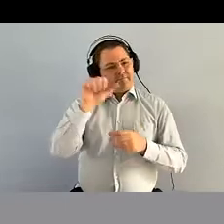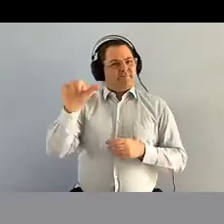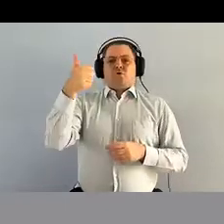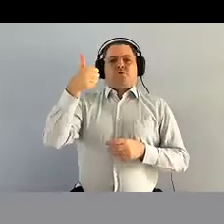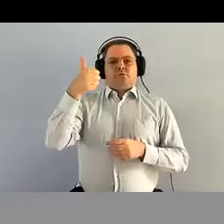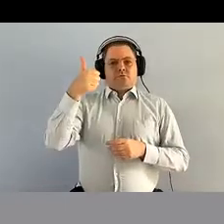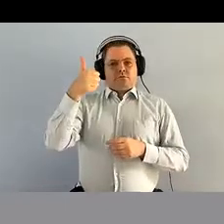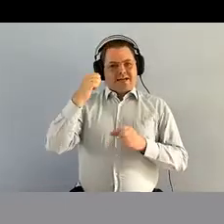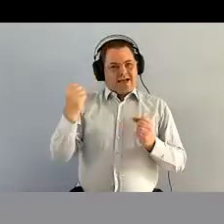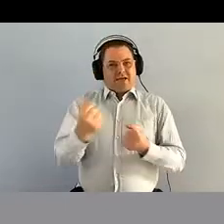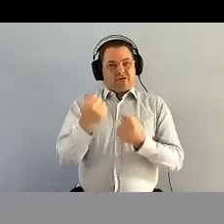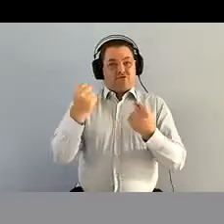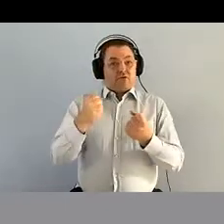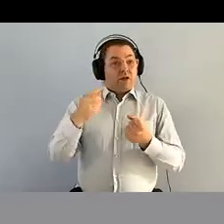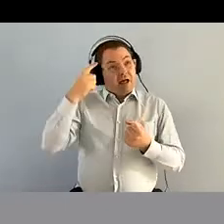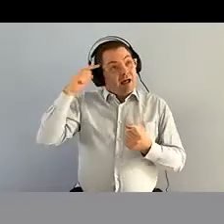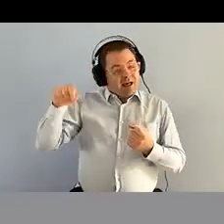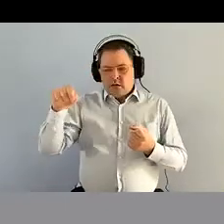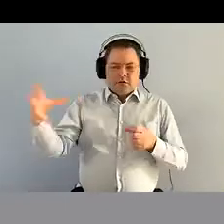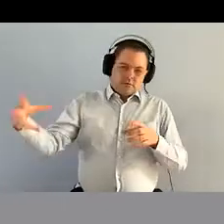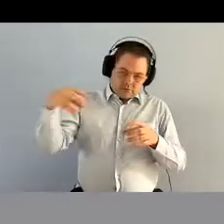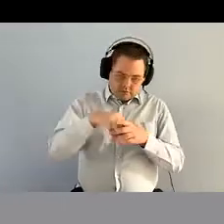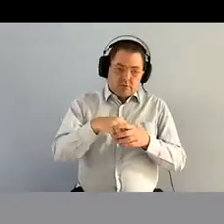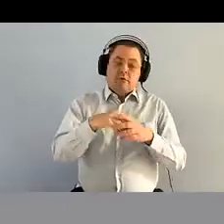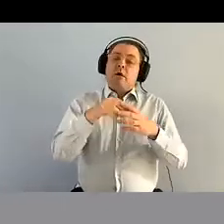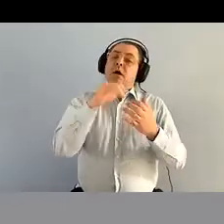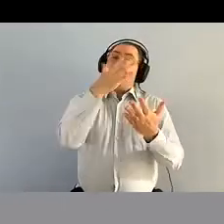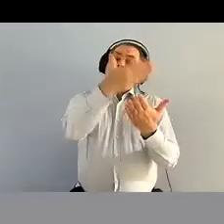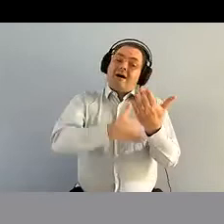the IASC Guidelines IASC participation by persons with disabilities was very